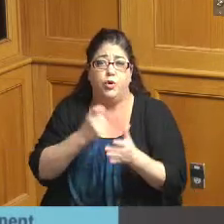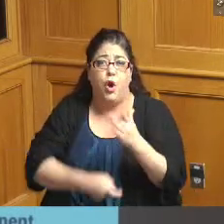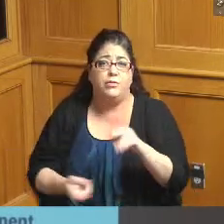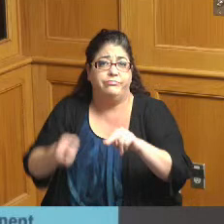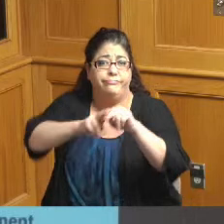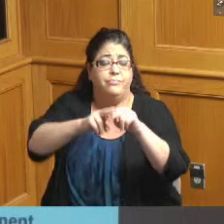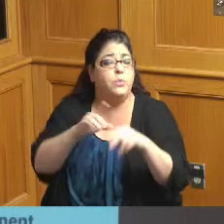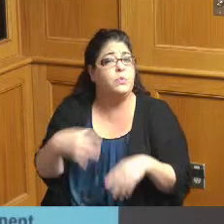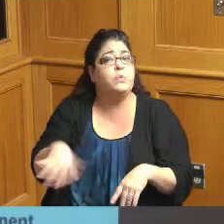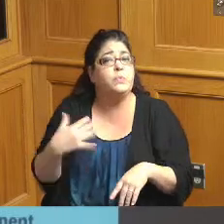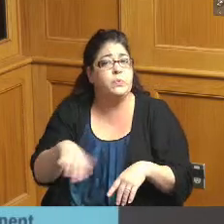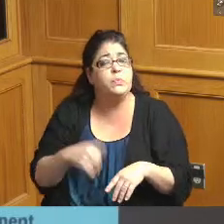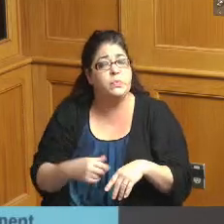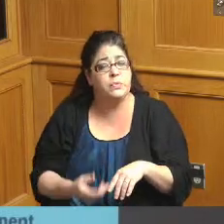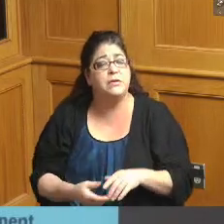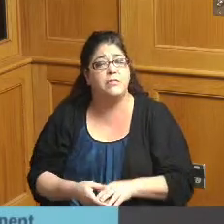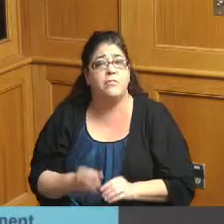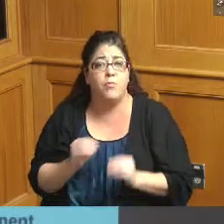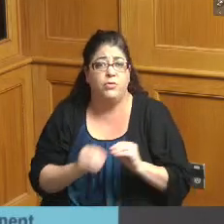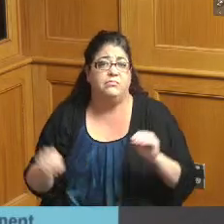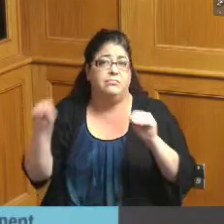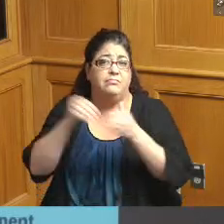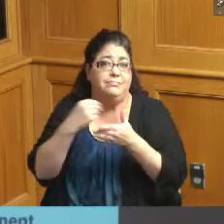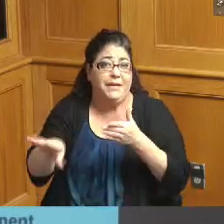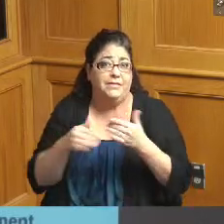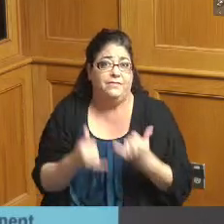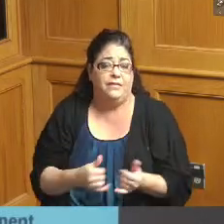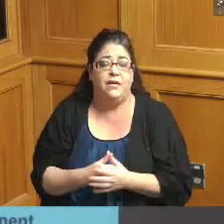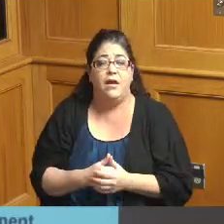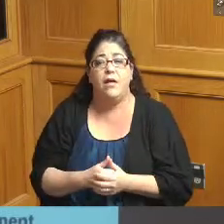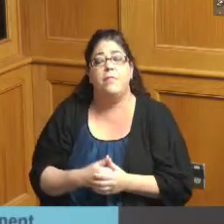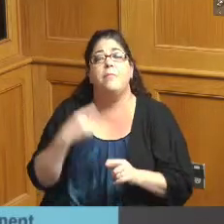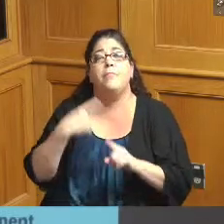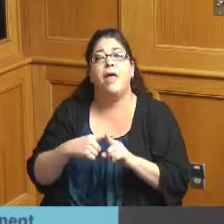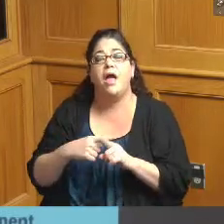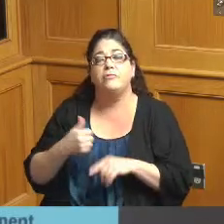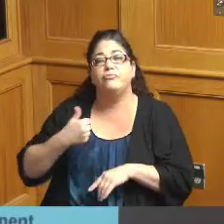pretty dramatically within the court and then there's a transport vehicle just for youth